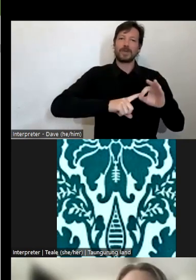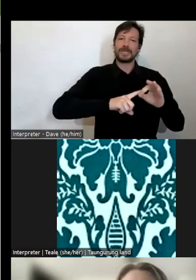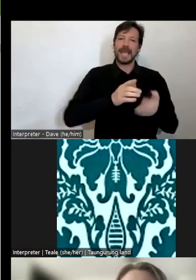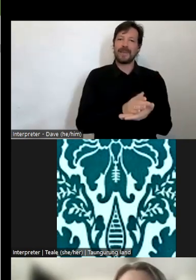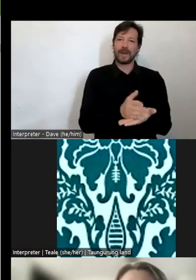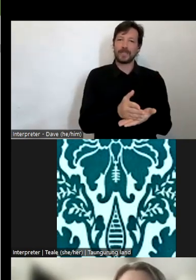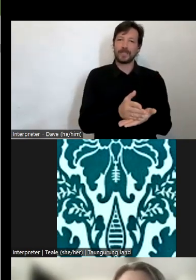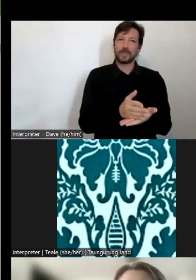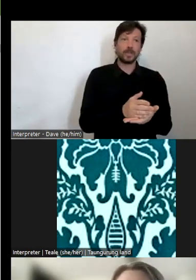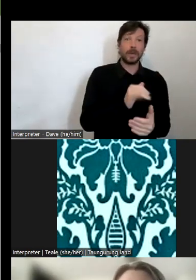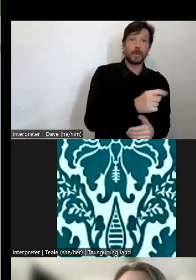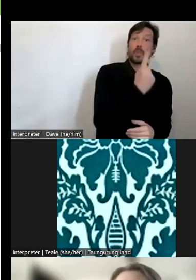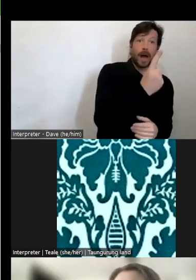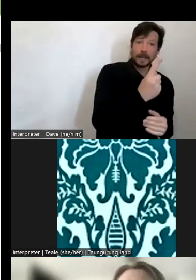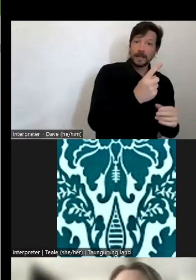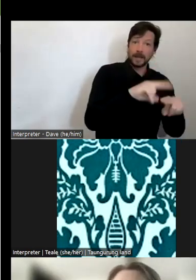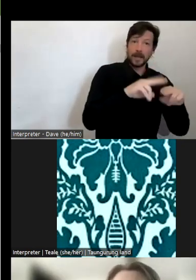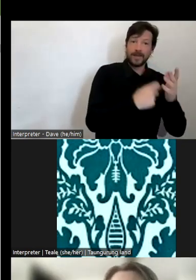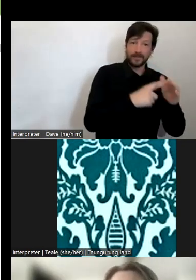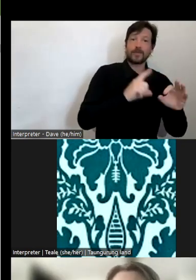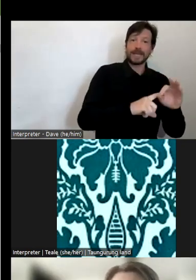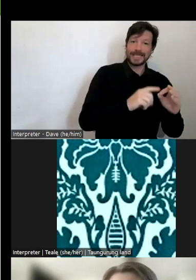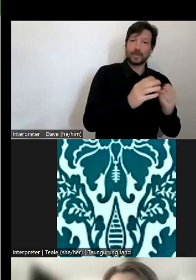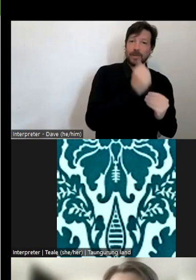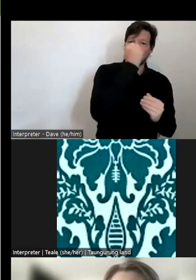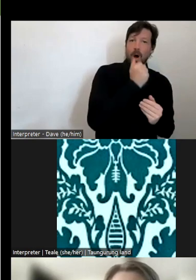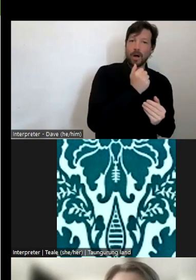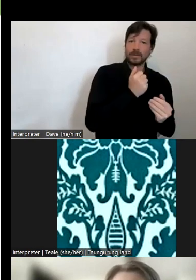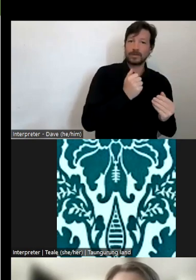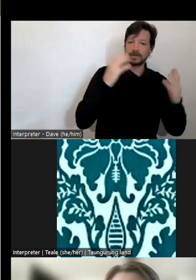with what's the mild threshold. So that doesn't code as mild in this study.